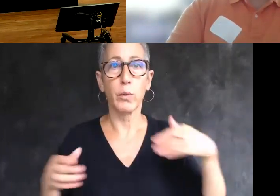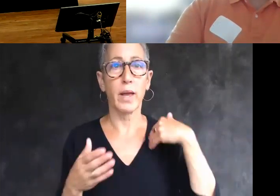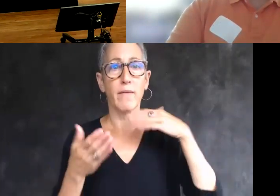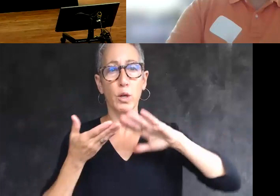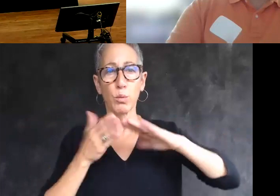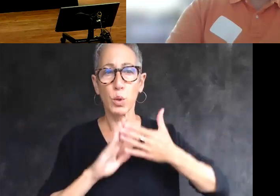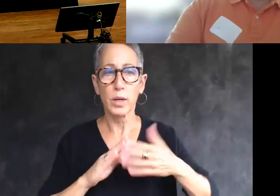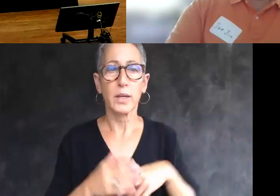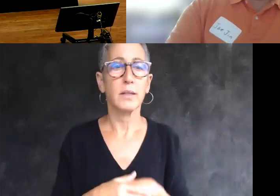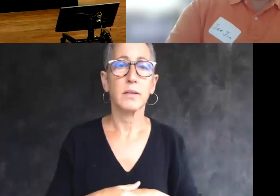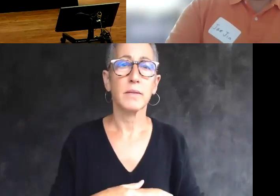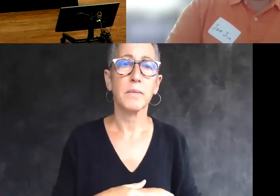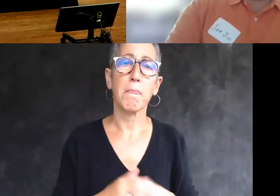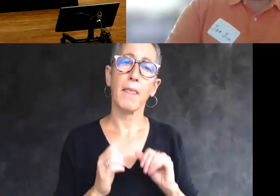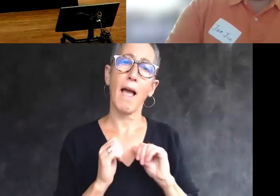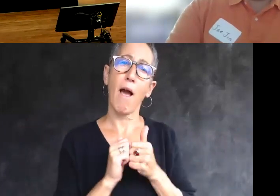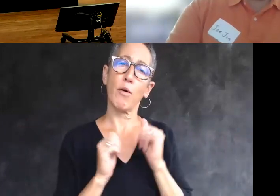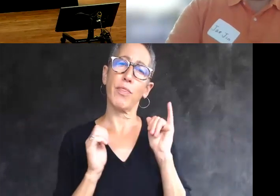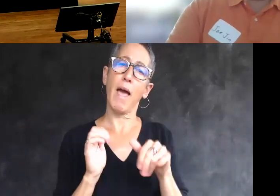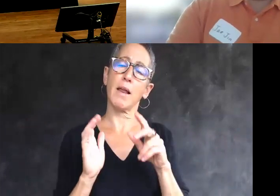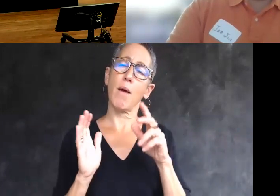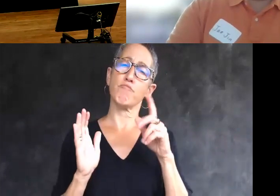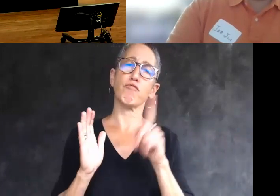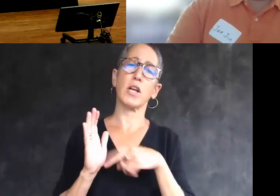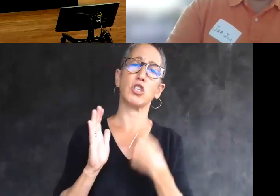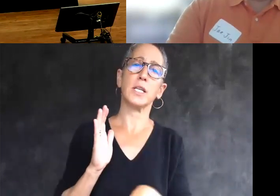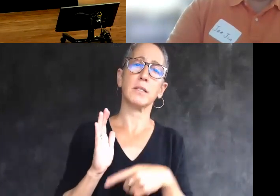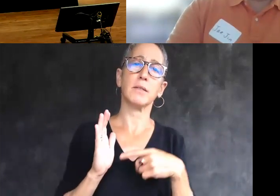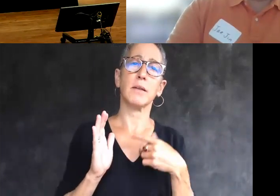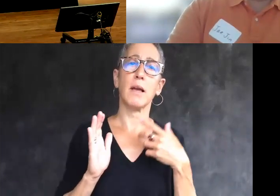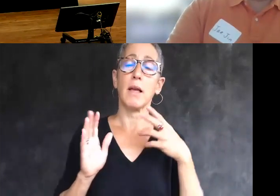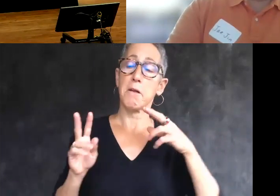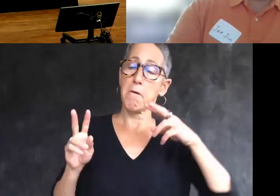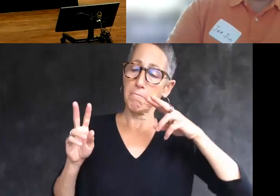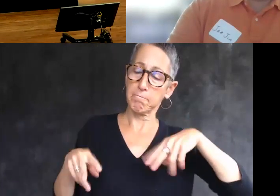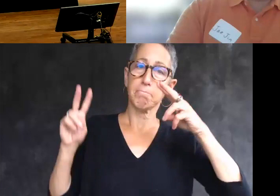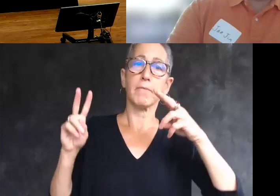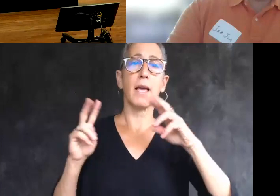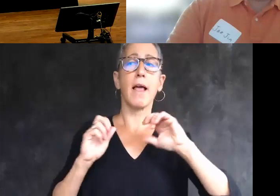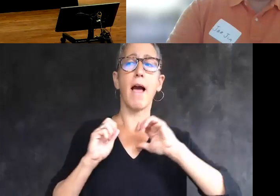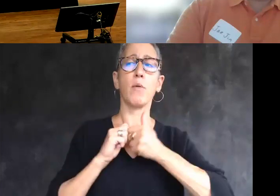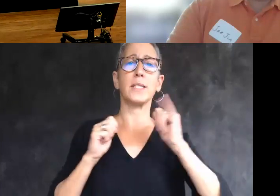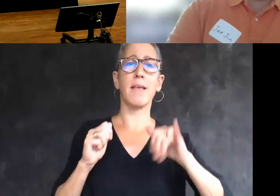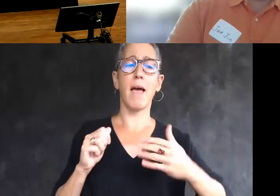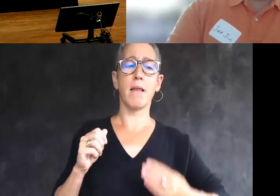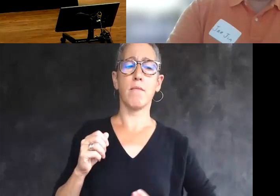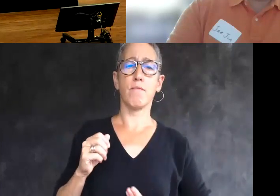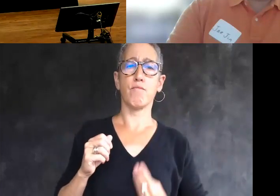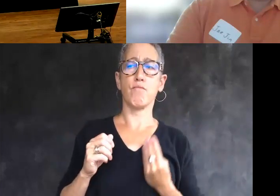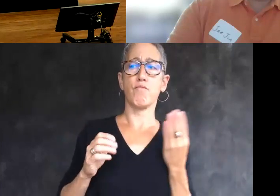and how those sort of prejudices and discriminatory practices get codified into law and rooted and institutionalized